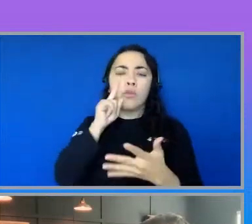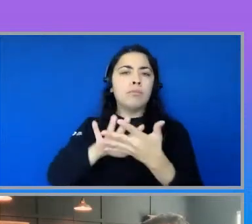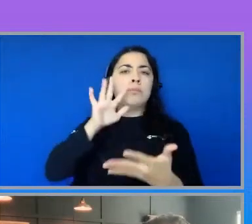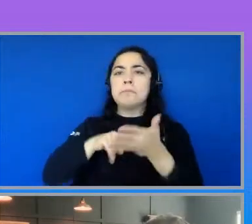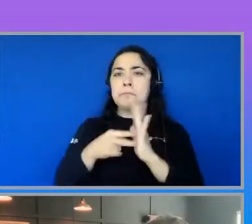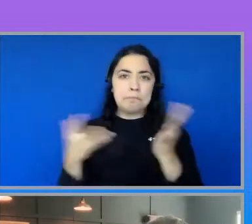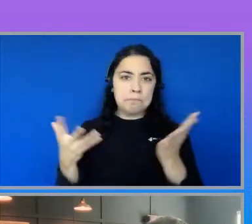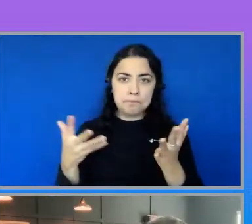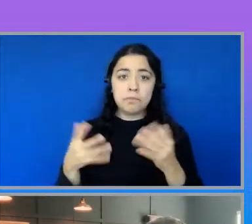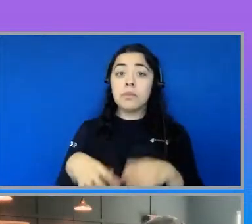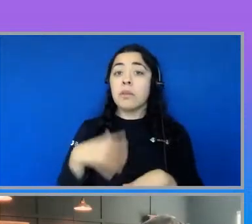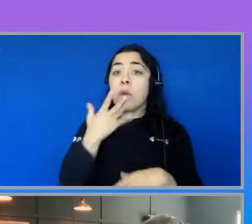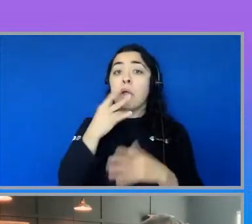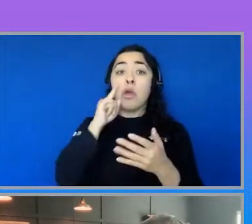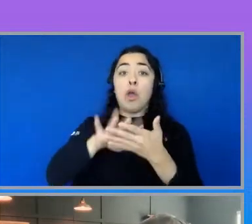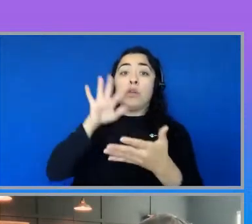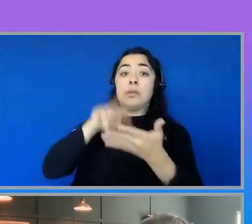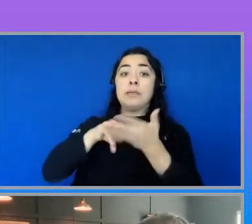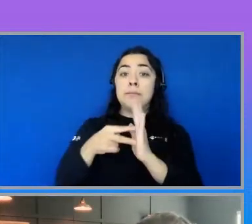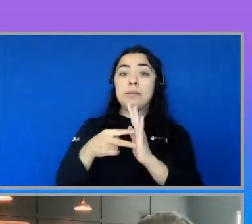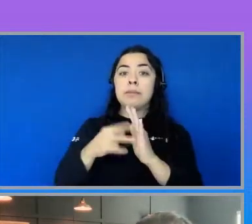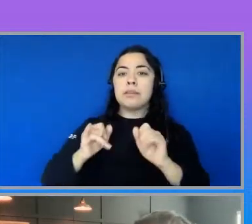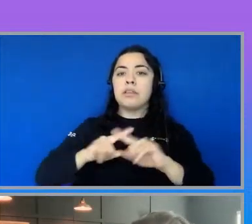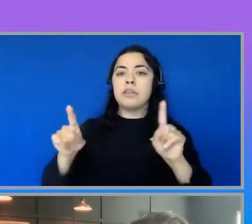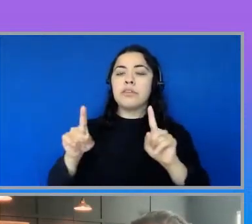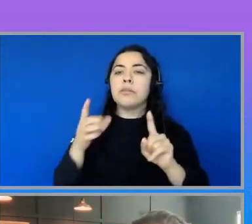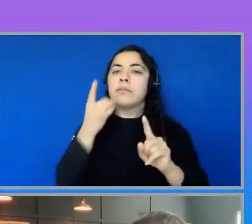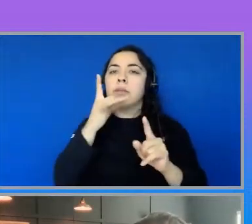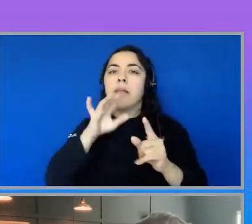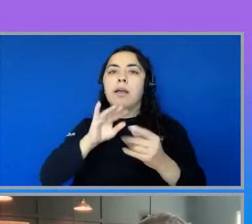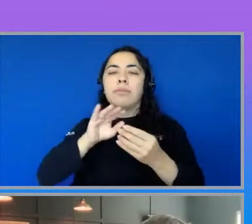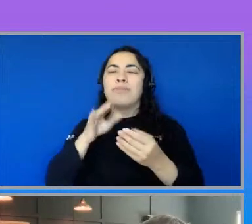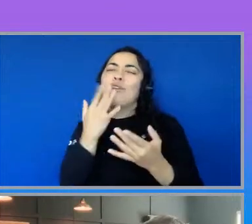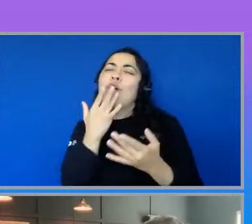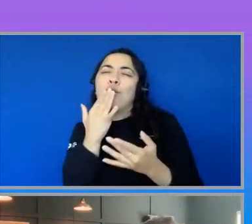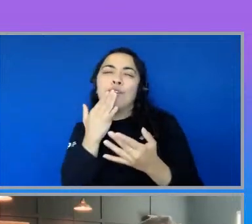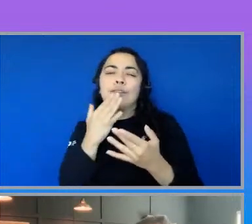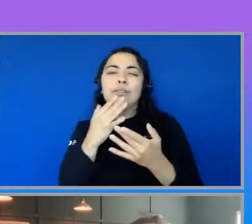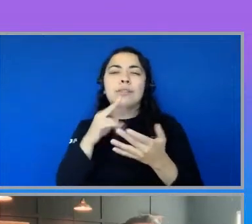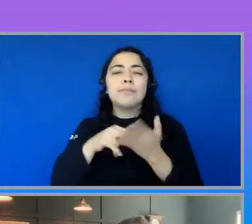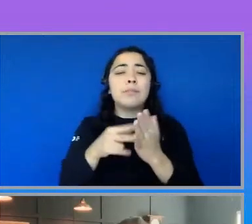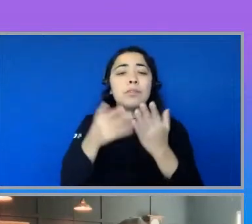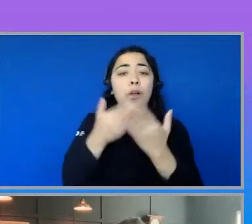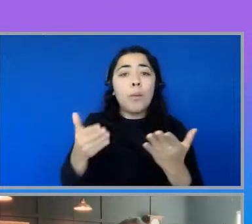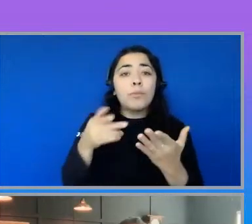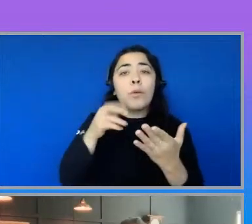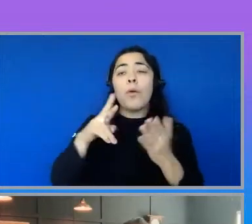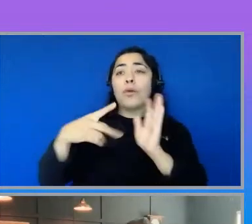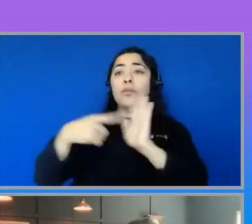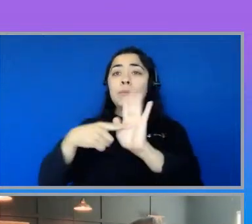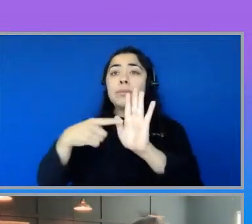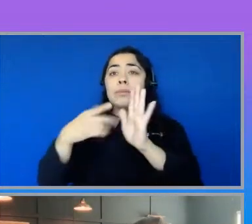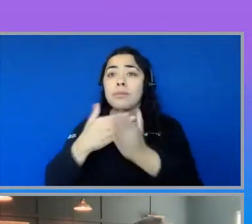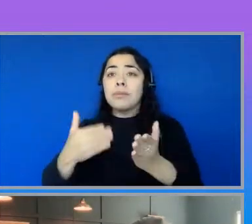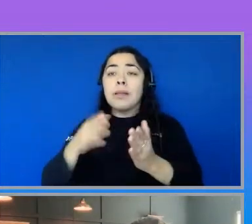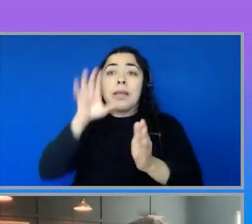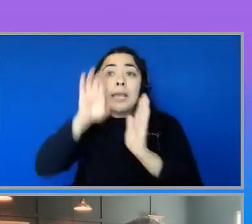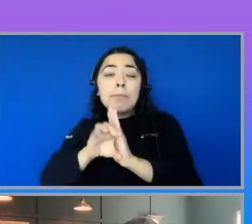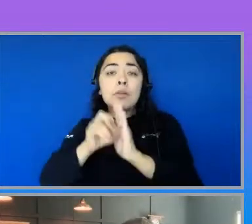contrast? Color contrast refers to the difference in luminance or color that makes an object or its representation in an image